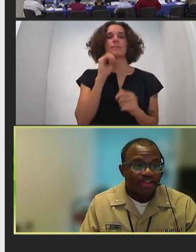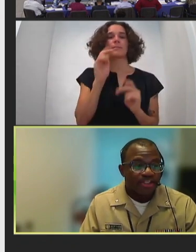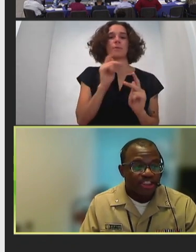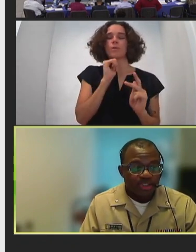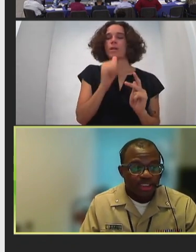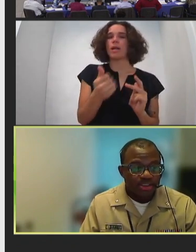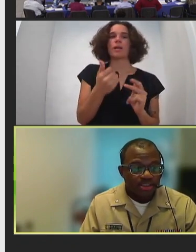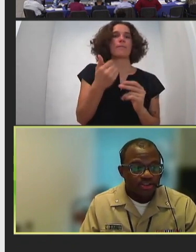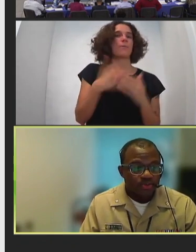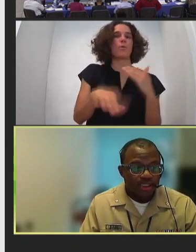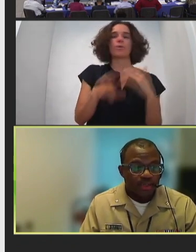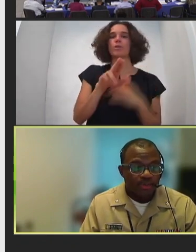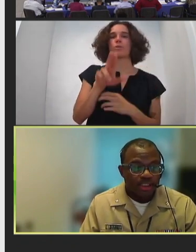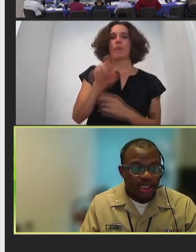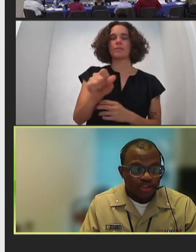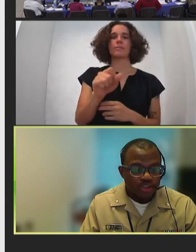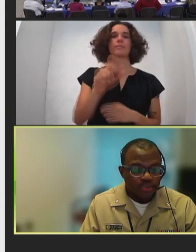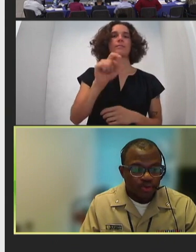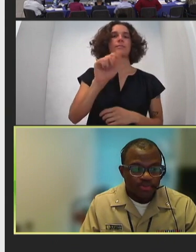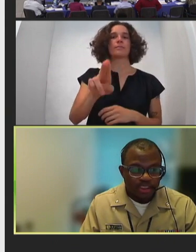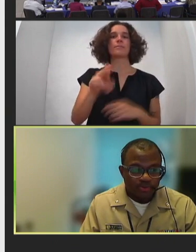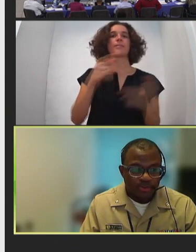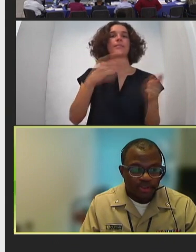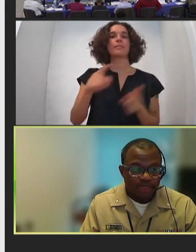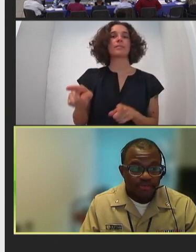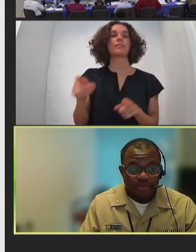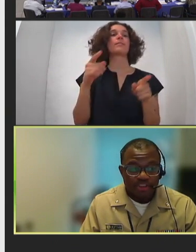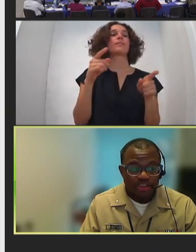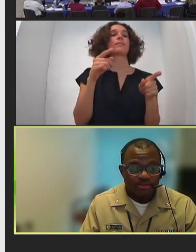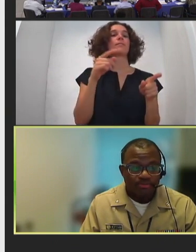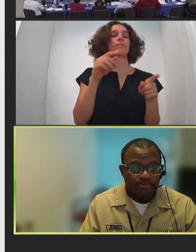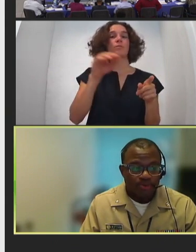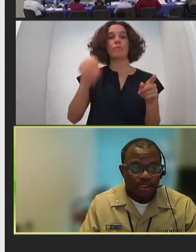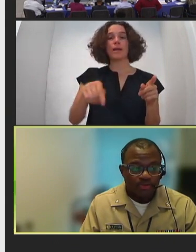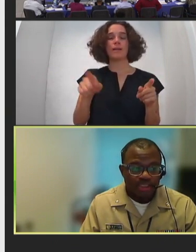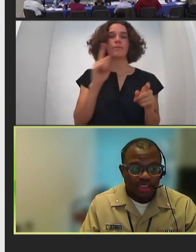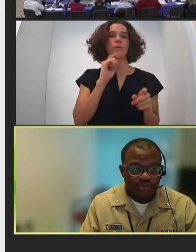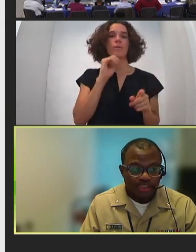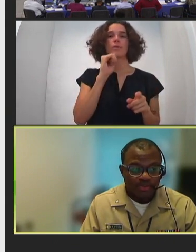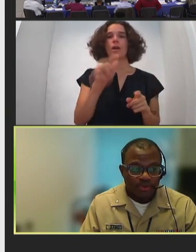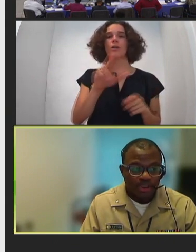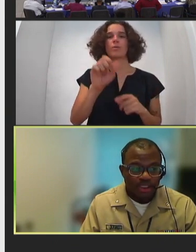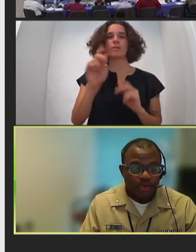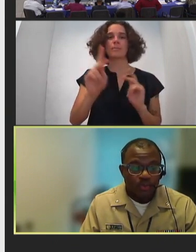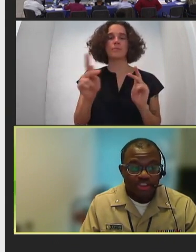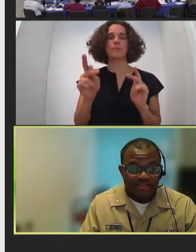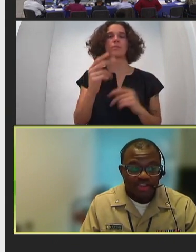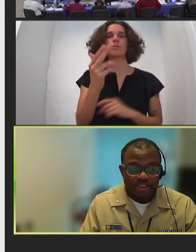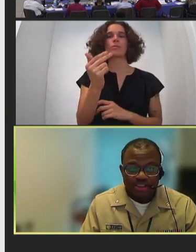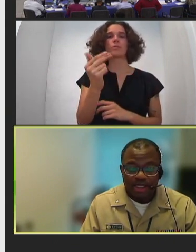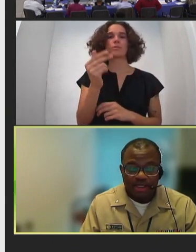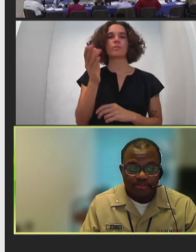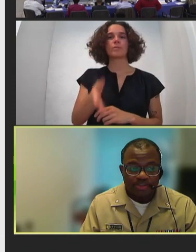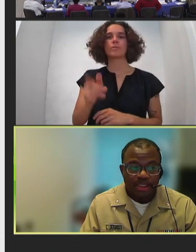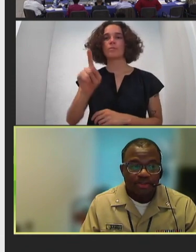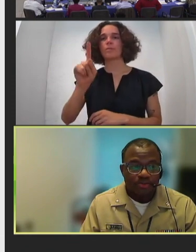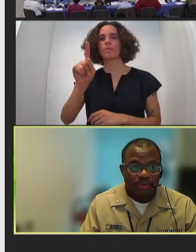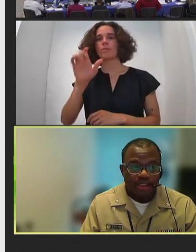The TB incidence rate among non-U.S.-born people, of 13 per 100,000 people, was 17 times the rate